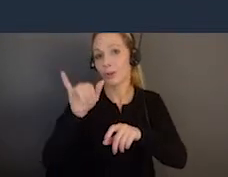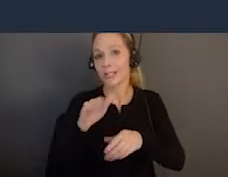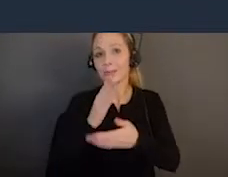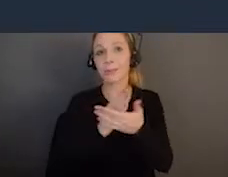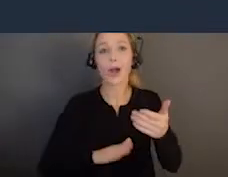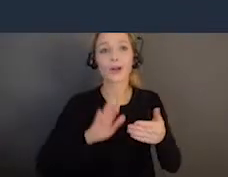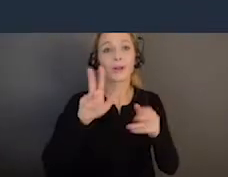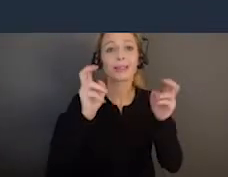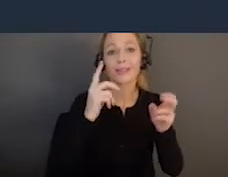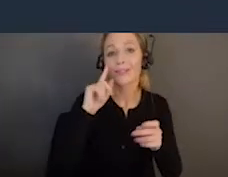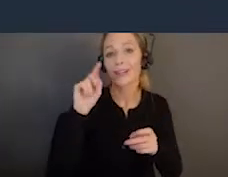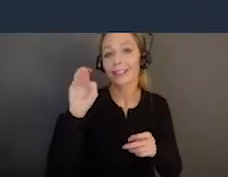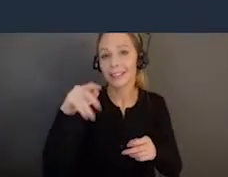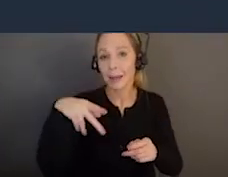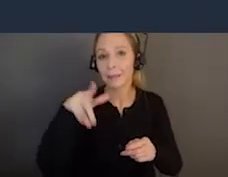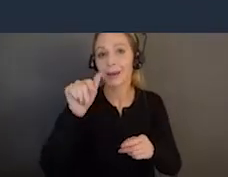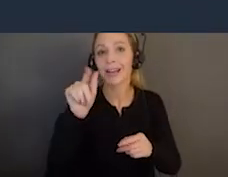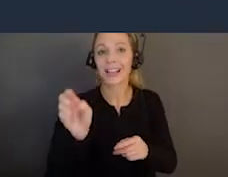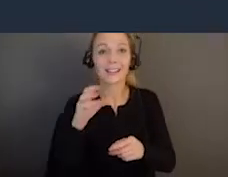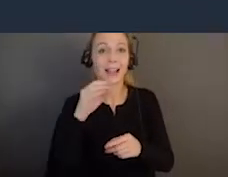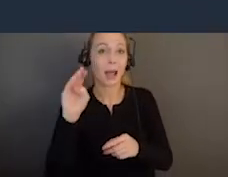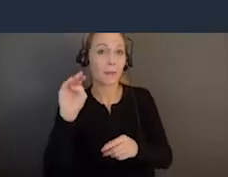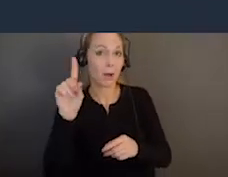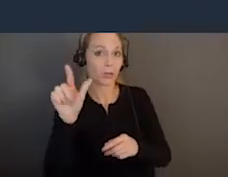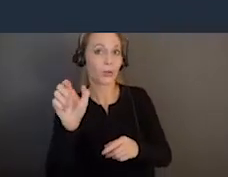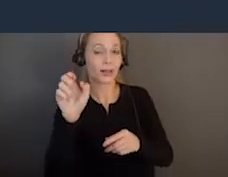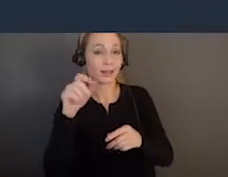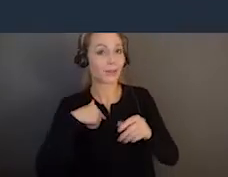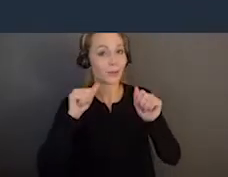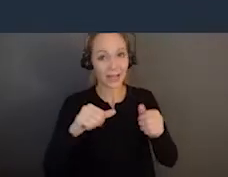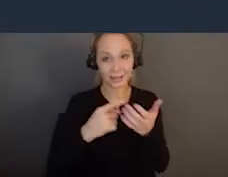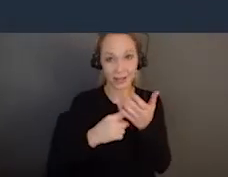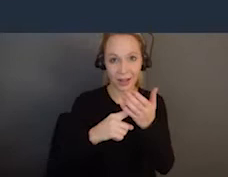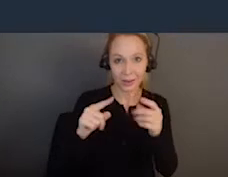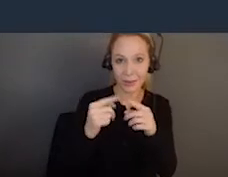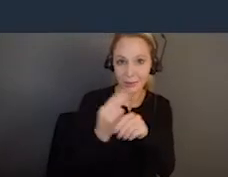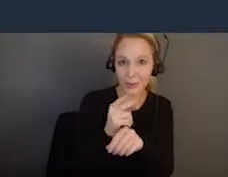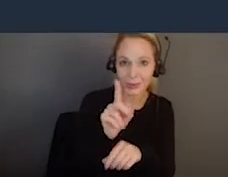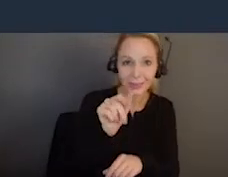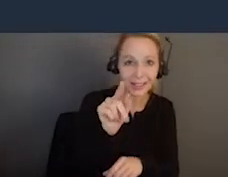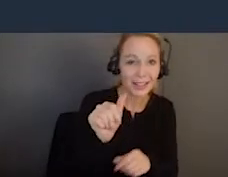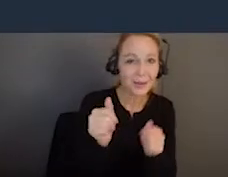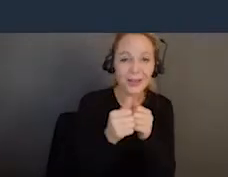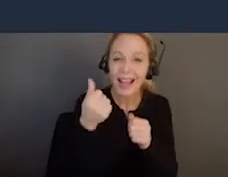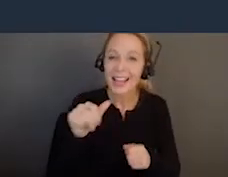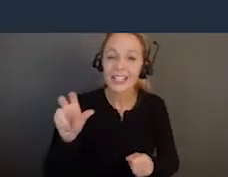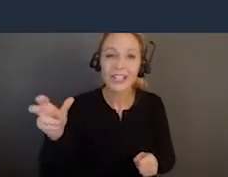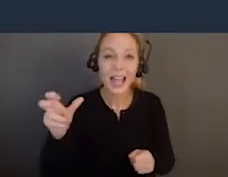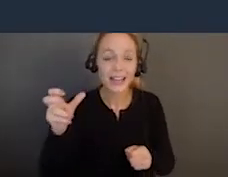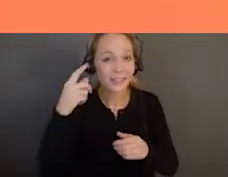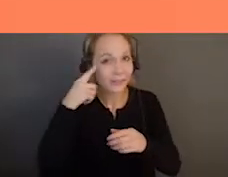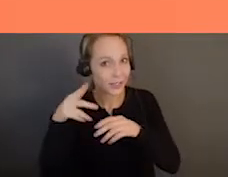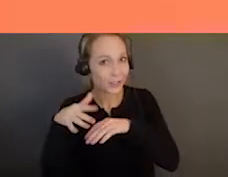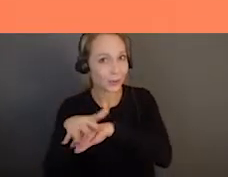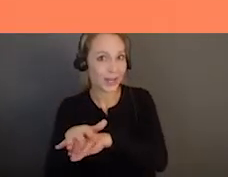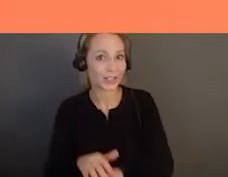IN TEMPLATES AND MODULES, BUT YOU CAN USE THE SAME GraphQL QUERIES TO USE YOUR DATA IN ANY CHANNELS